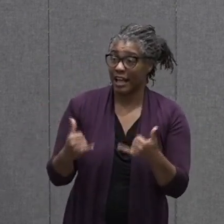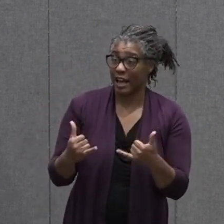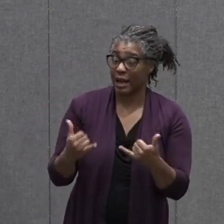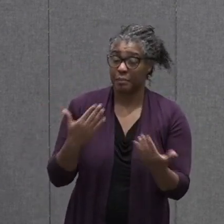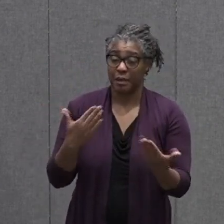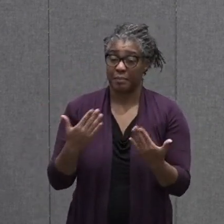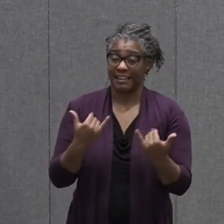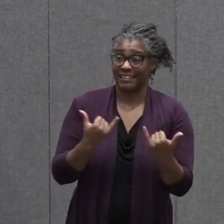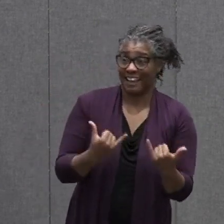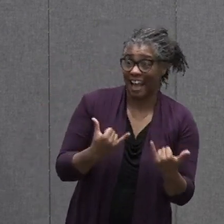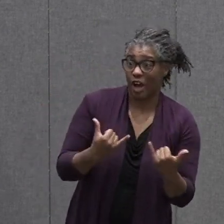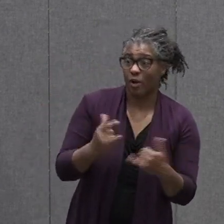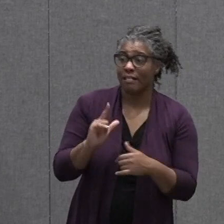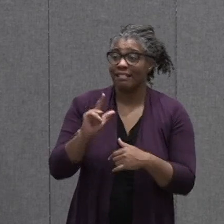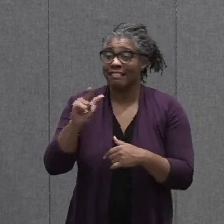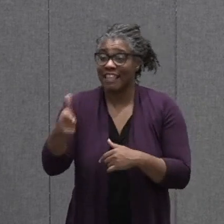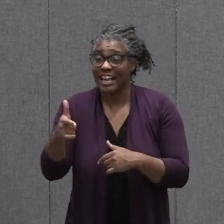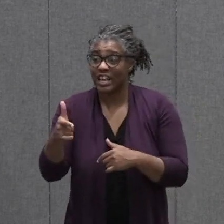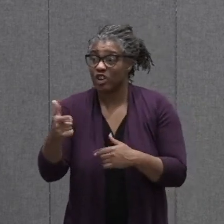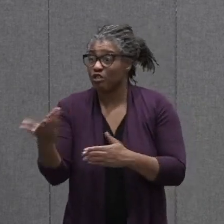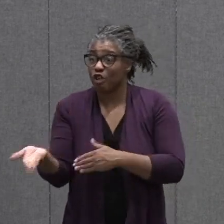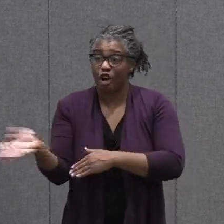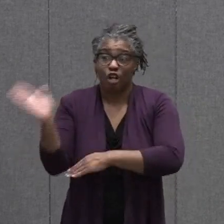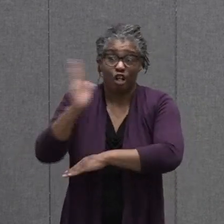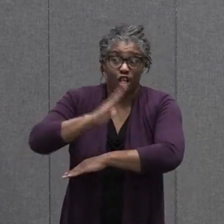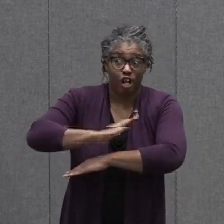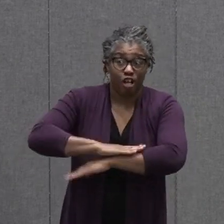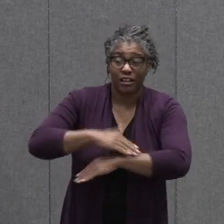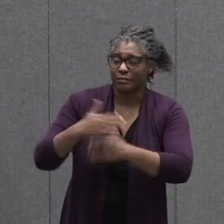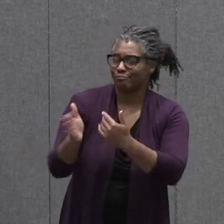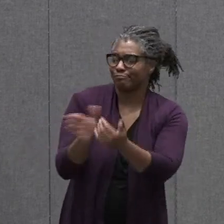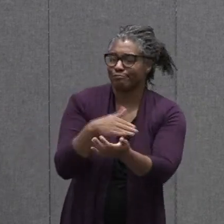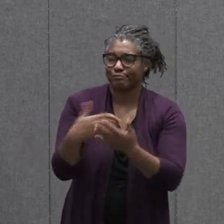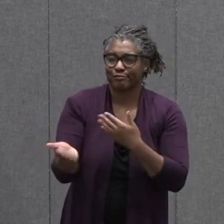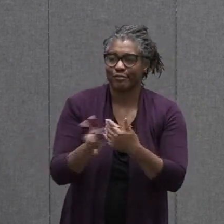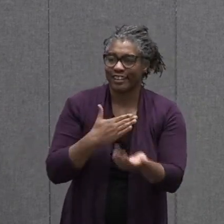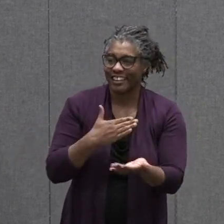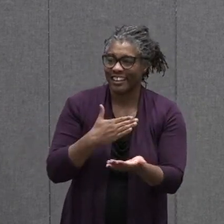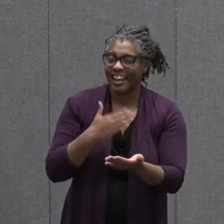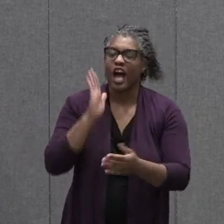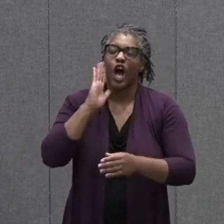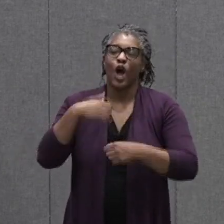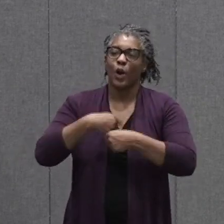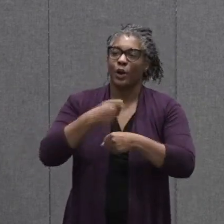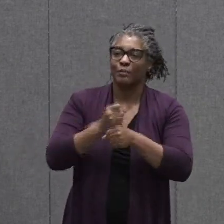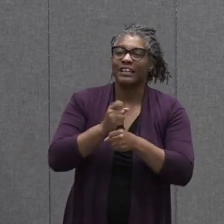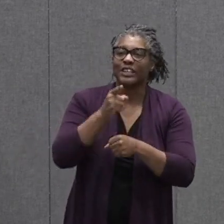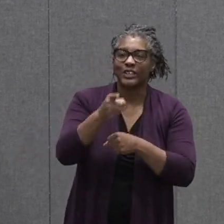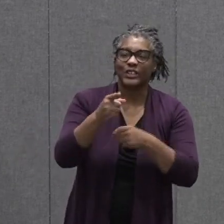or even all day. I'll make you chuckle deep down in your belly.